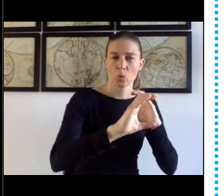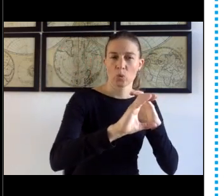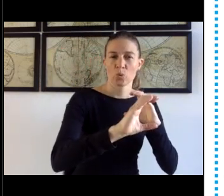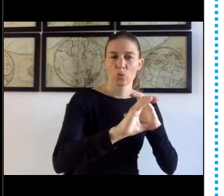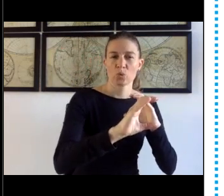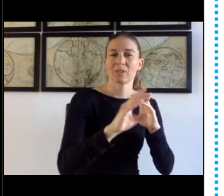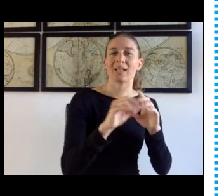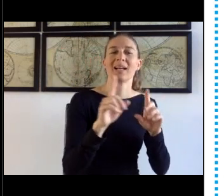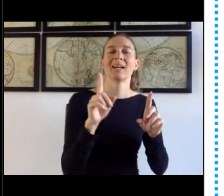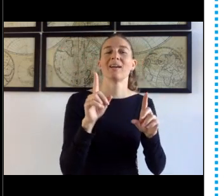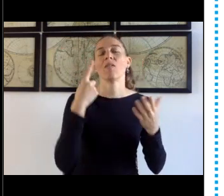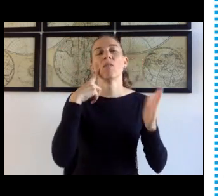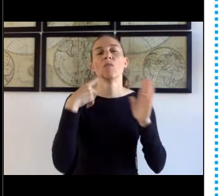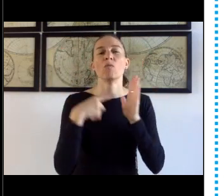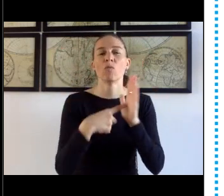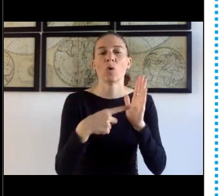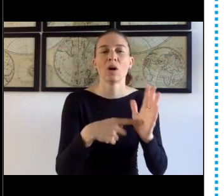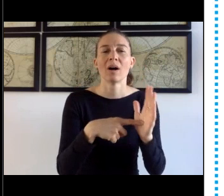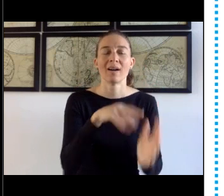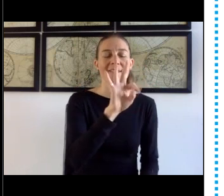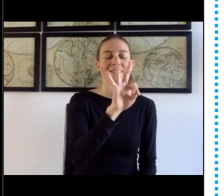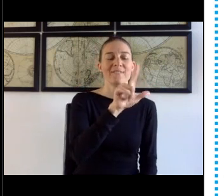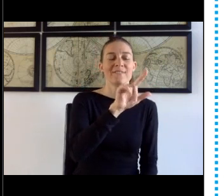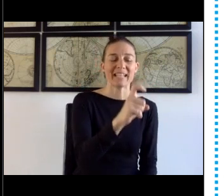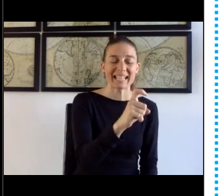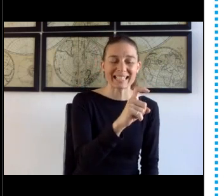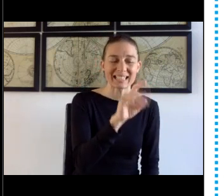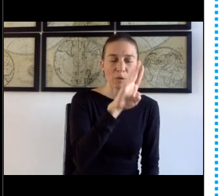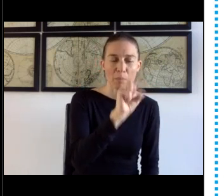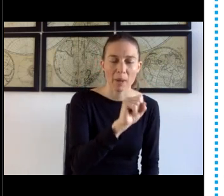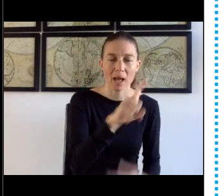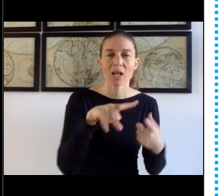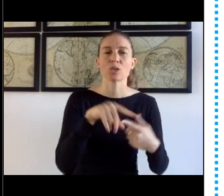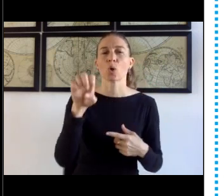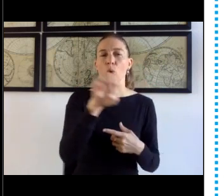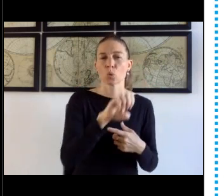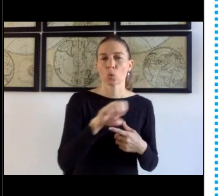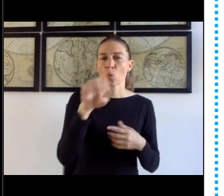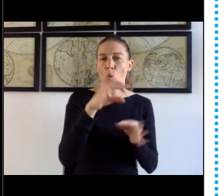for example, Flickbus, Eurolines, these kind of bus and coach travel.